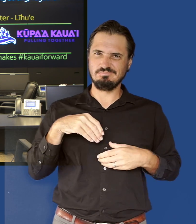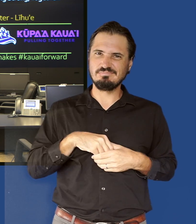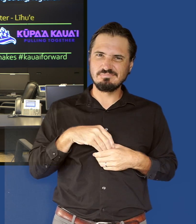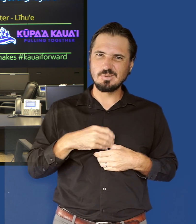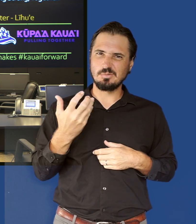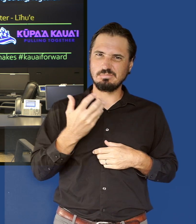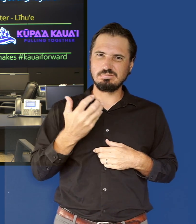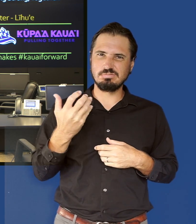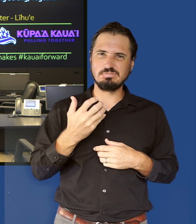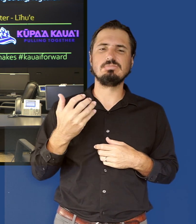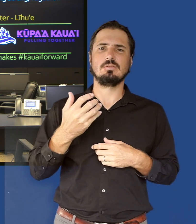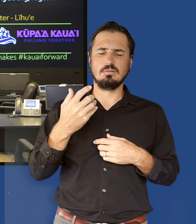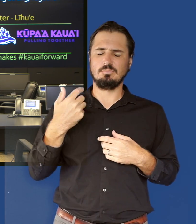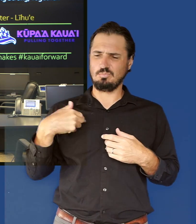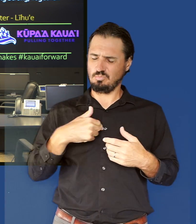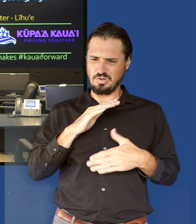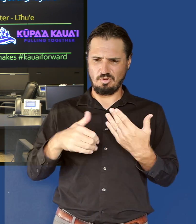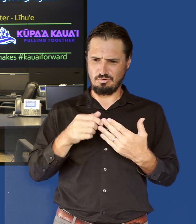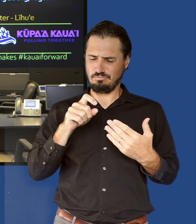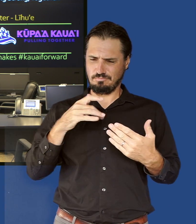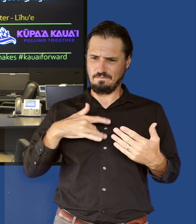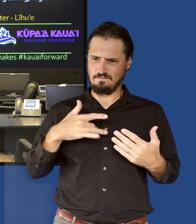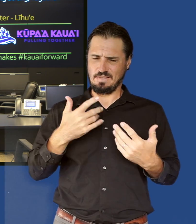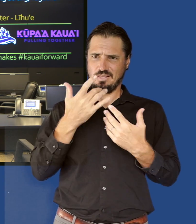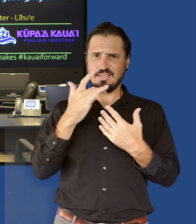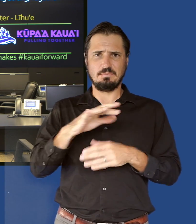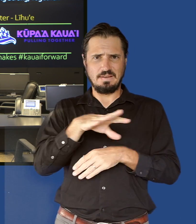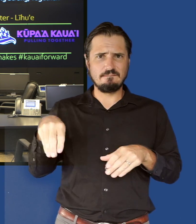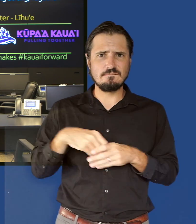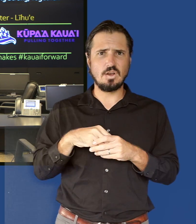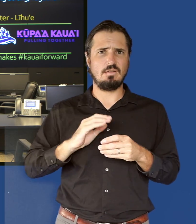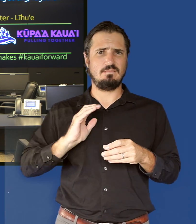makes us proud and humbled to be a part of our special island ‘ohana.